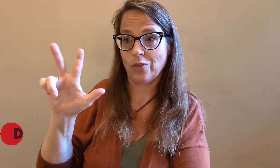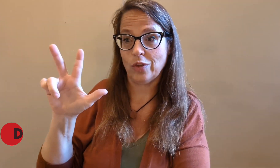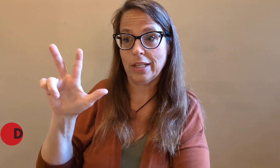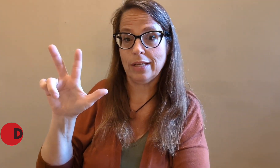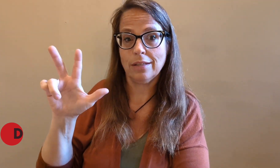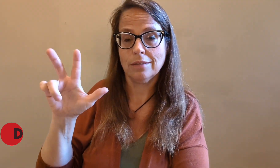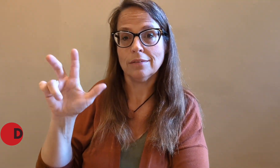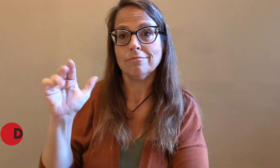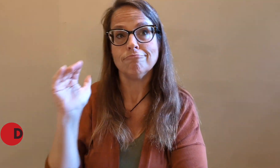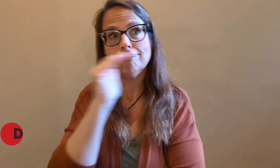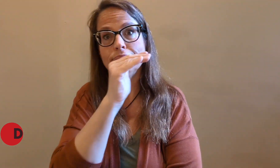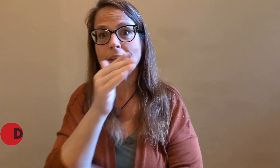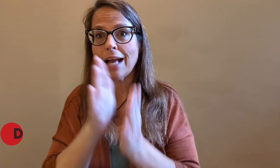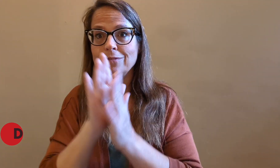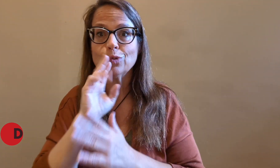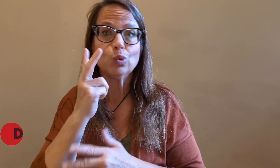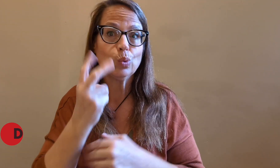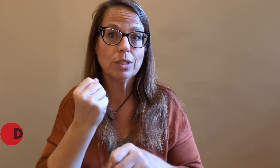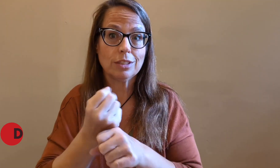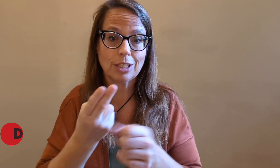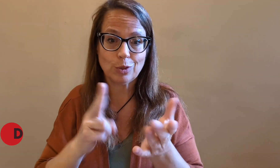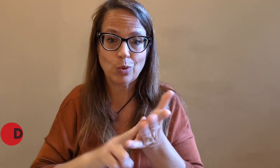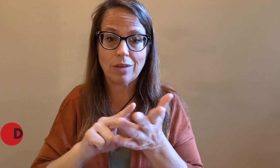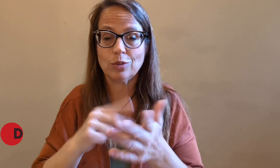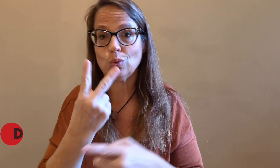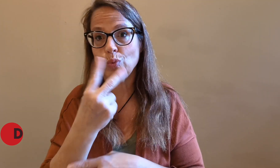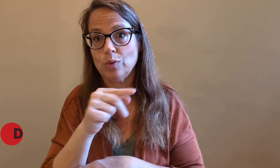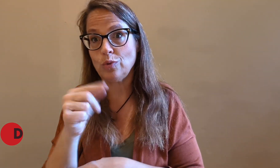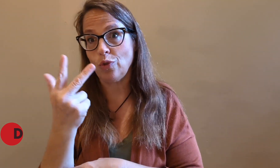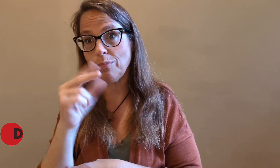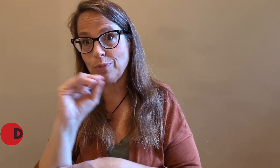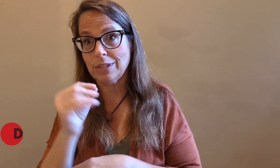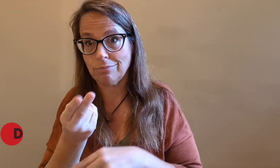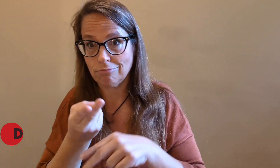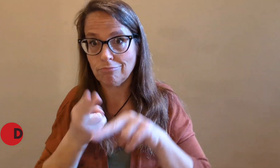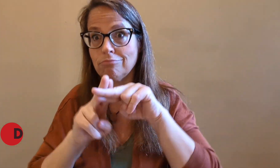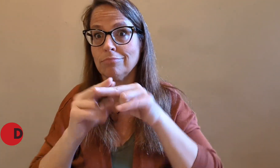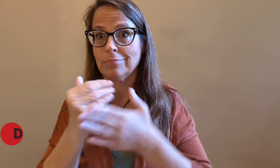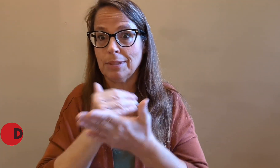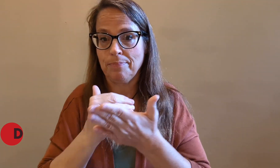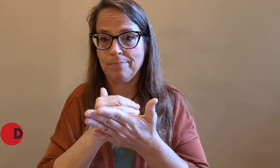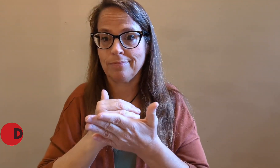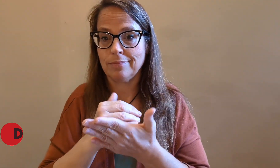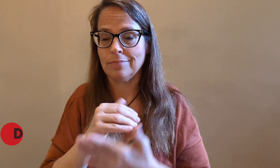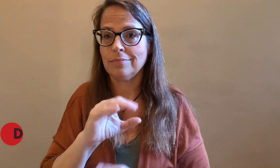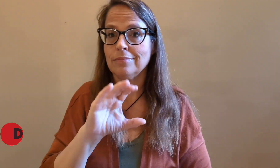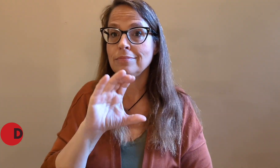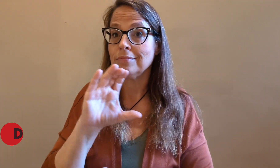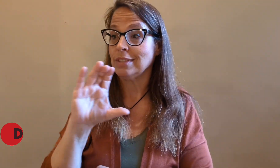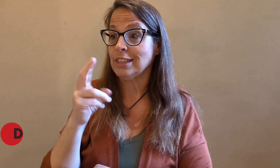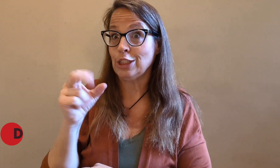CUPE 2073 is asking for a two-year contract with 2% and 3% per year.